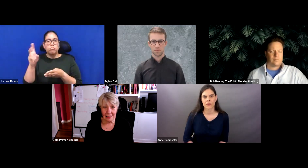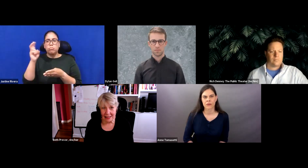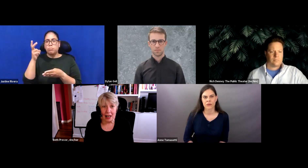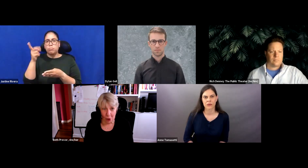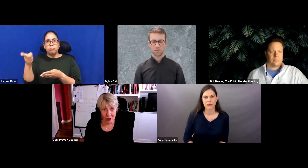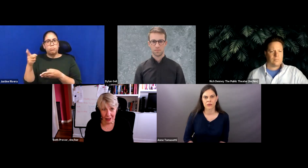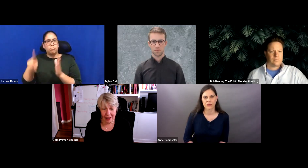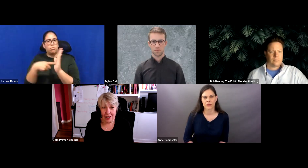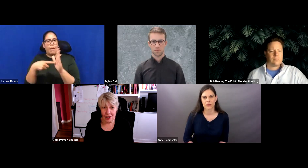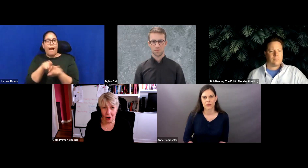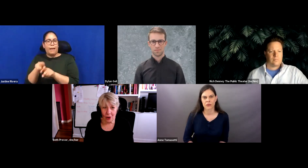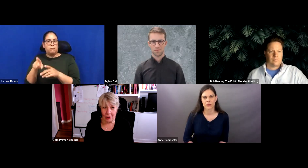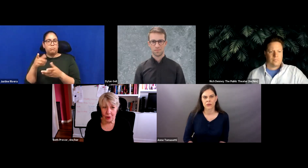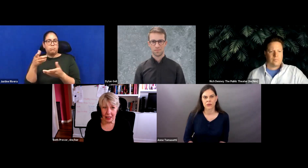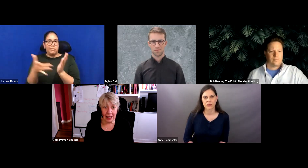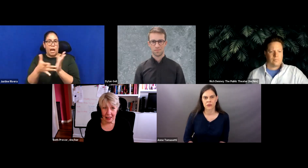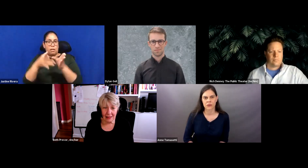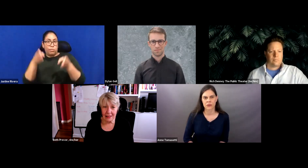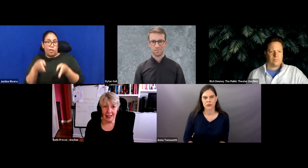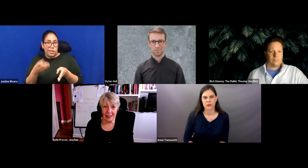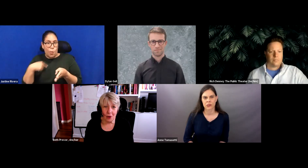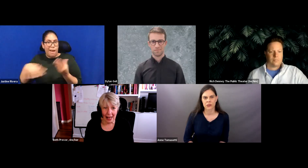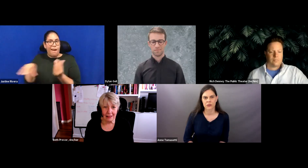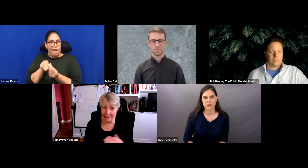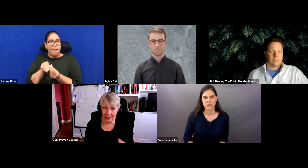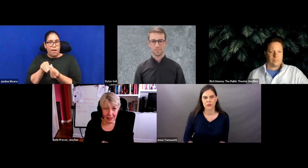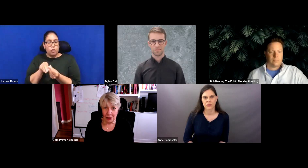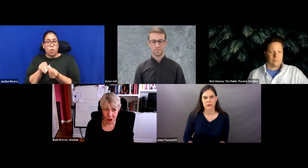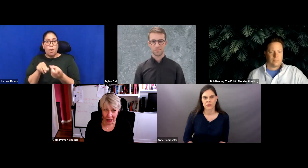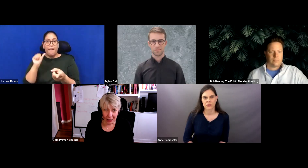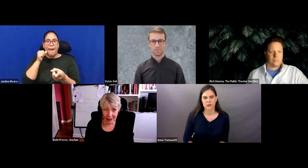a tech person. So it really is, you know, Anne did double duty,